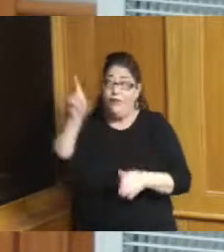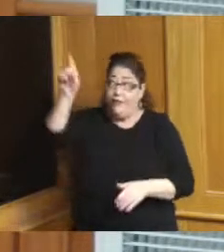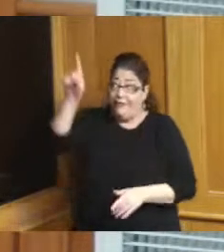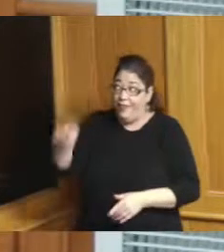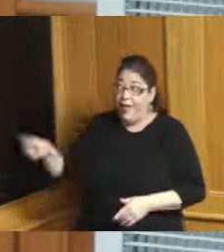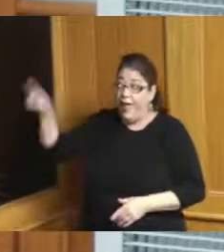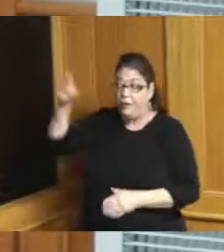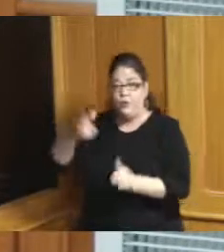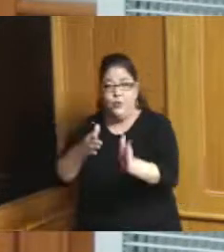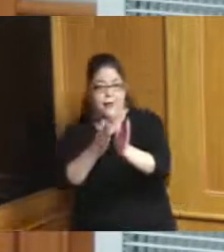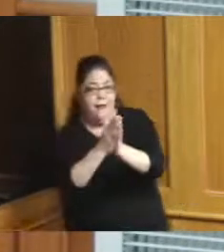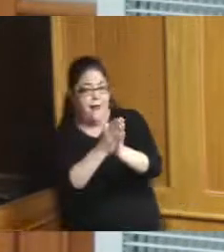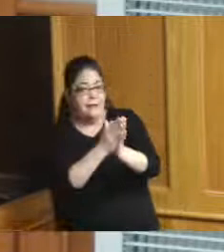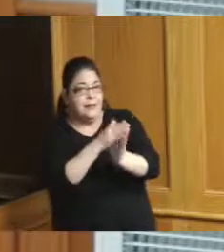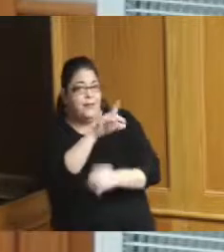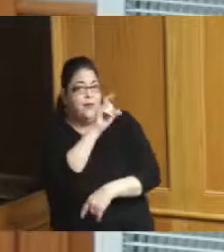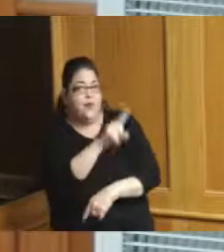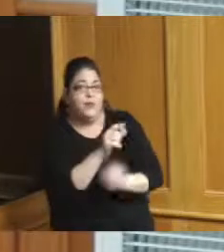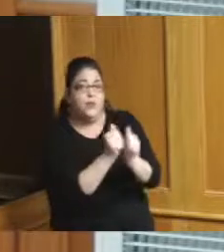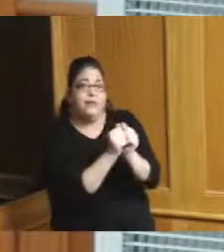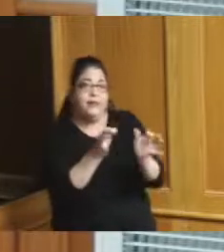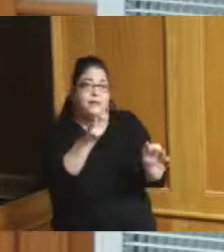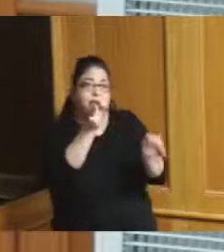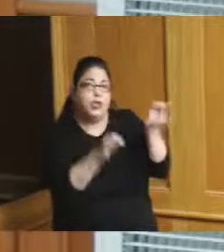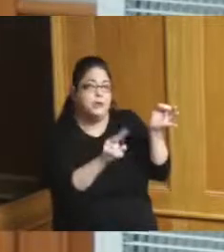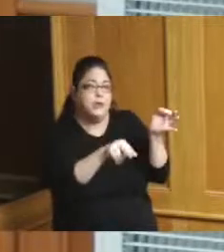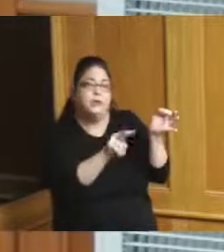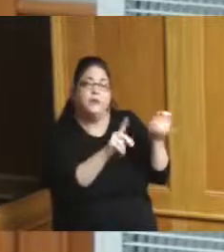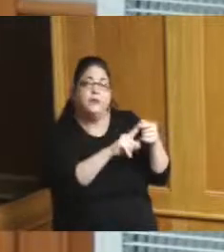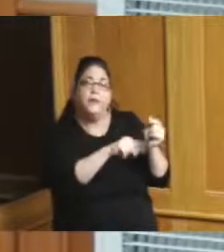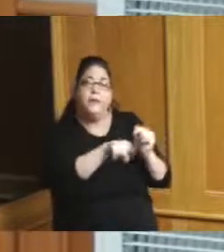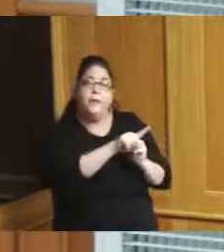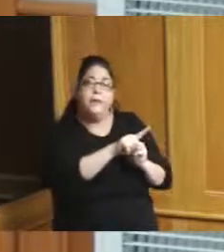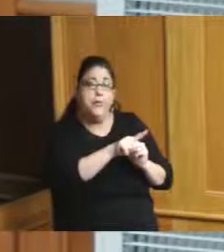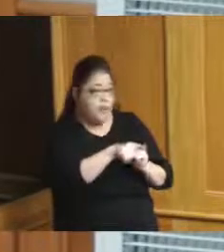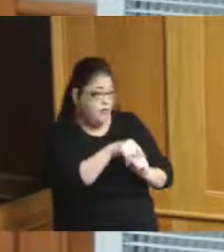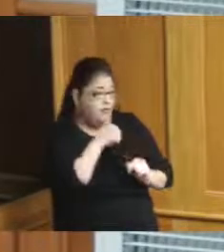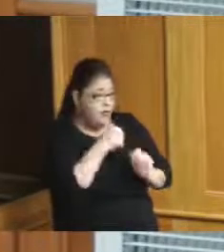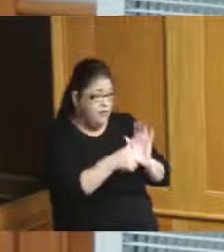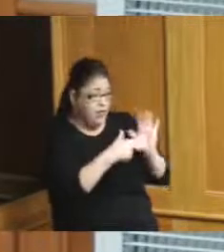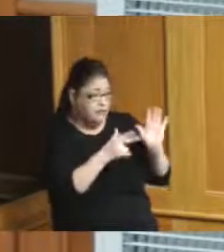this question in a way that's not judgmental to anybody so maybe the question is something